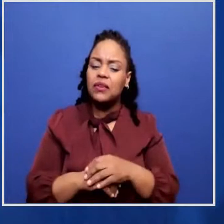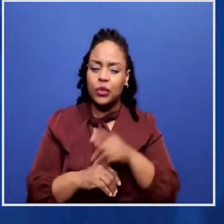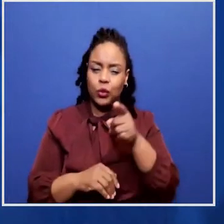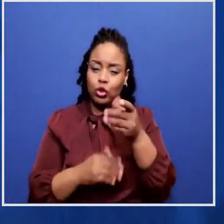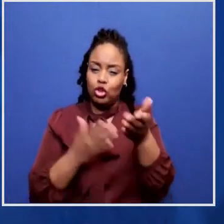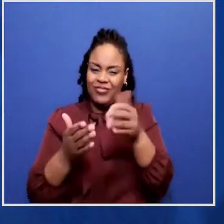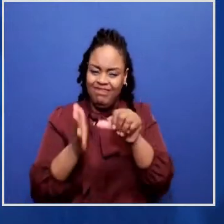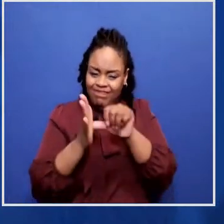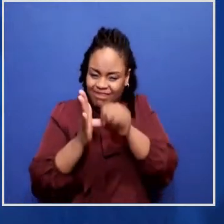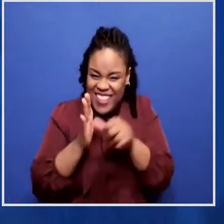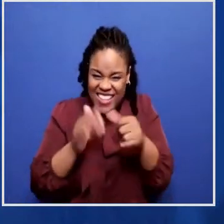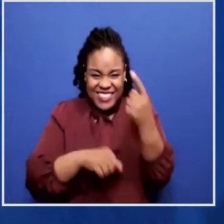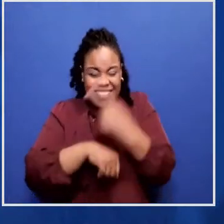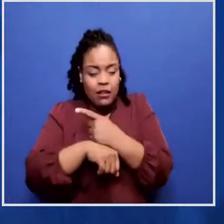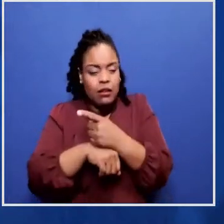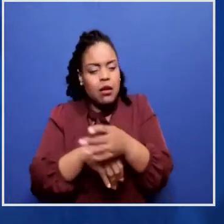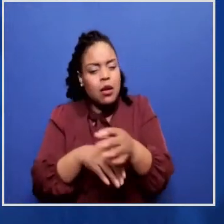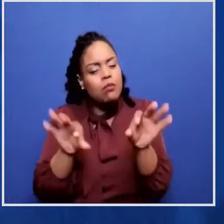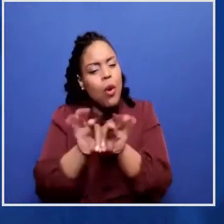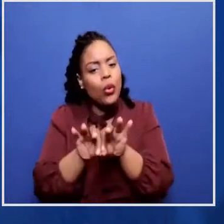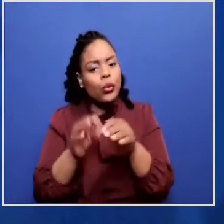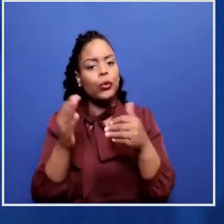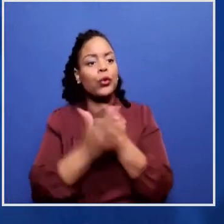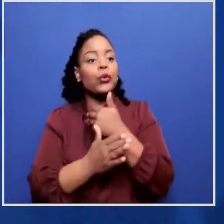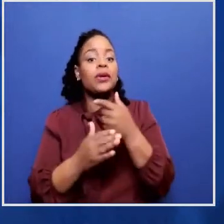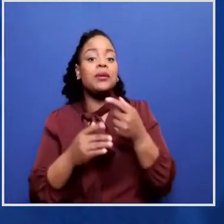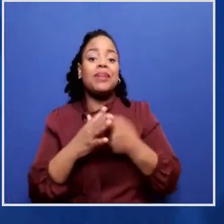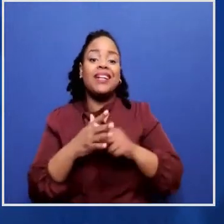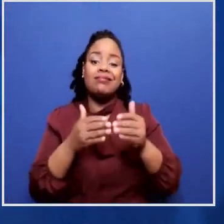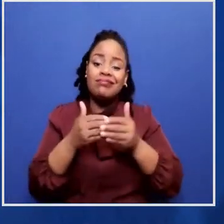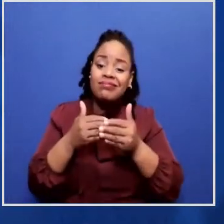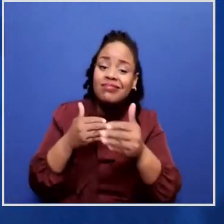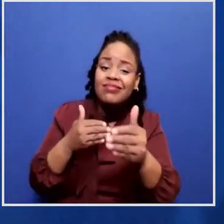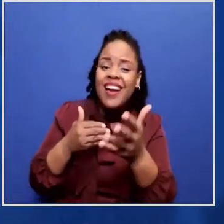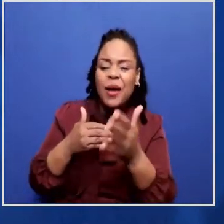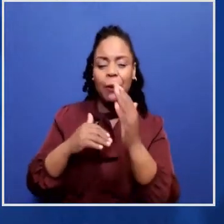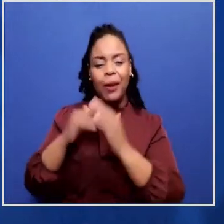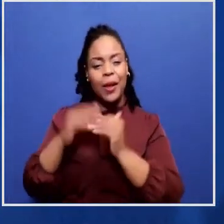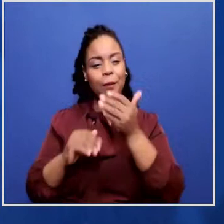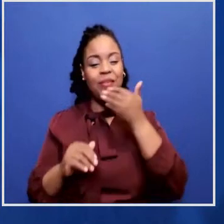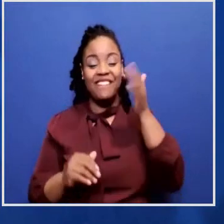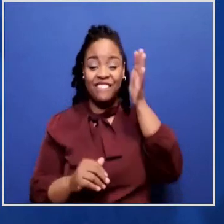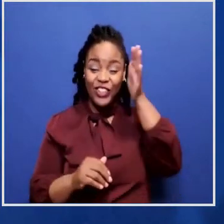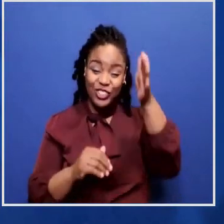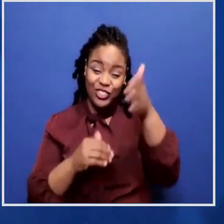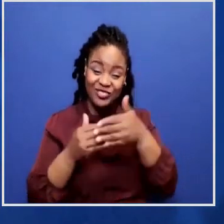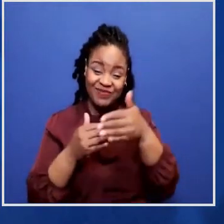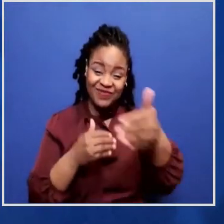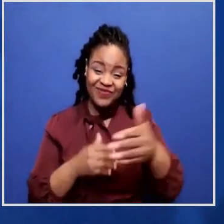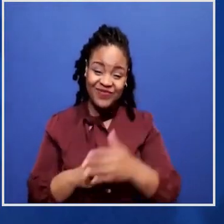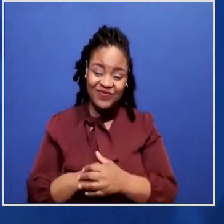THAT YOU COMMITTED TO DO, MOVING FORWARD. OUR NATION HAS SUFFERED IMMEASURABLE LOSS DURING THE COVID-19 DEATH, AND YOU ARE SERVICE MARKS AN IMPORTANT NEW BEGINNING FOR OUR COUNTRY. WE ARE COMING TOGETHER TO BUILD